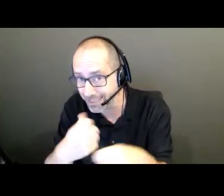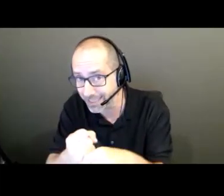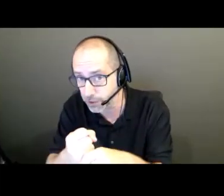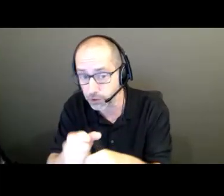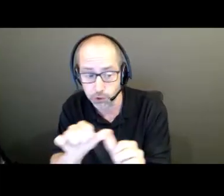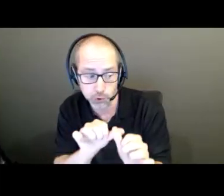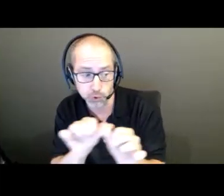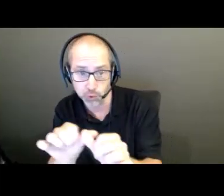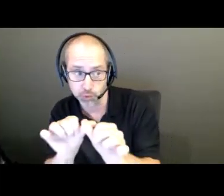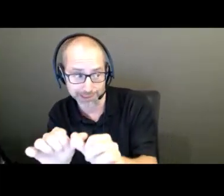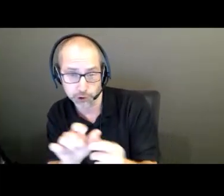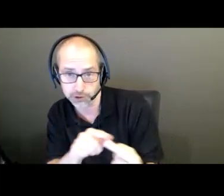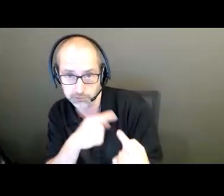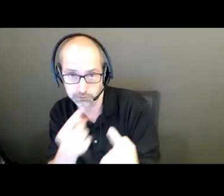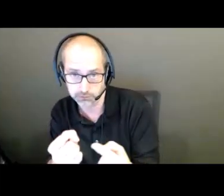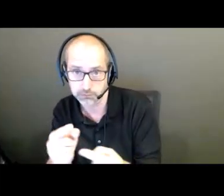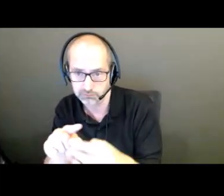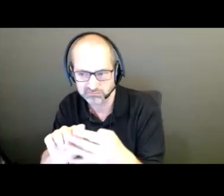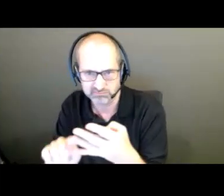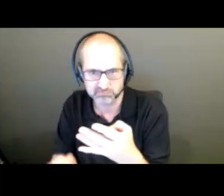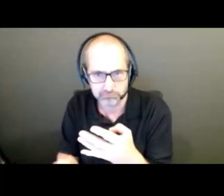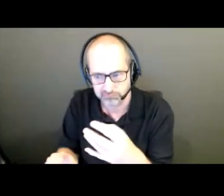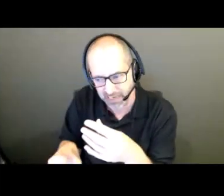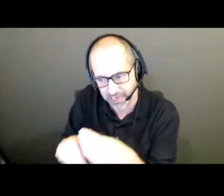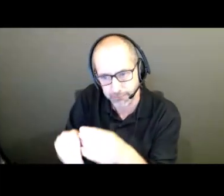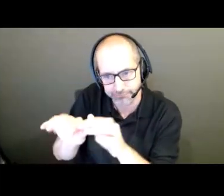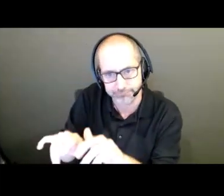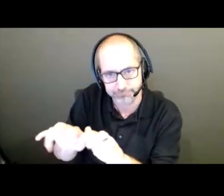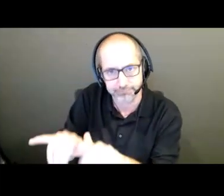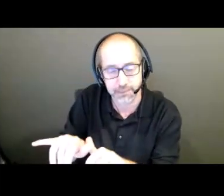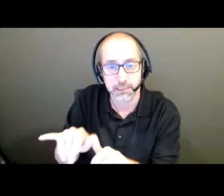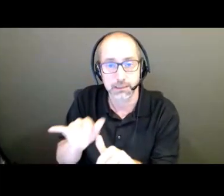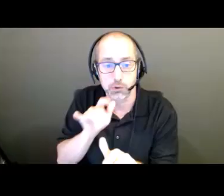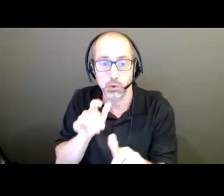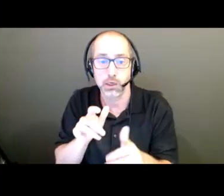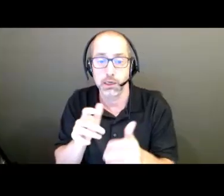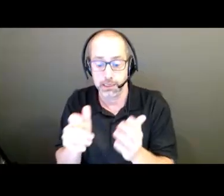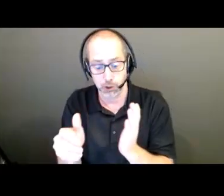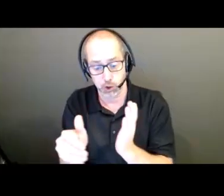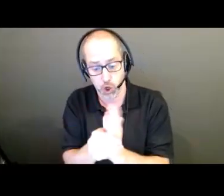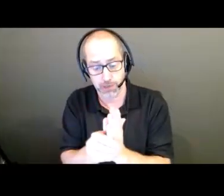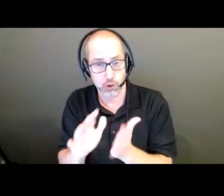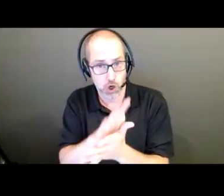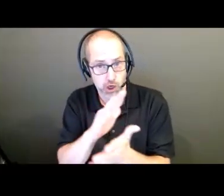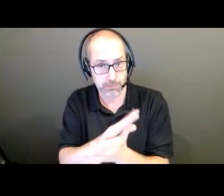When it comes to mandatory documents, you must include the following.